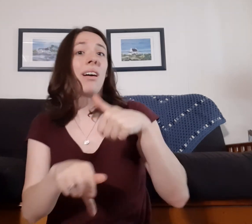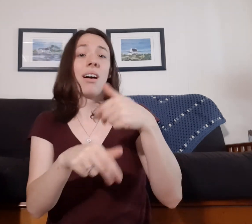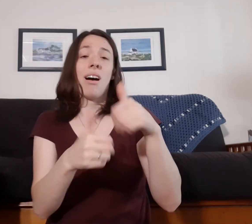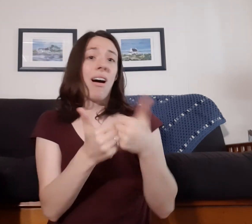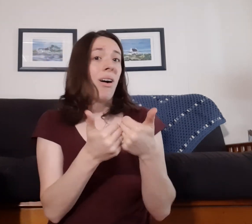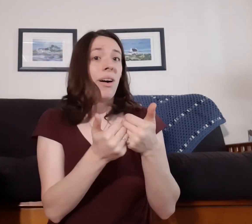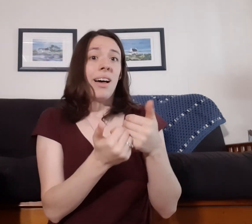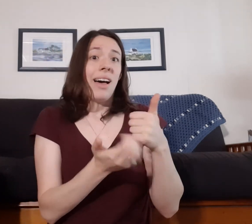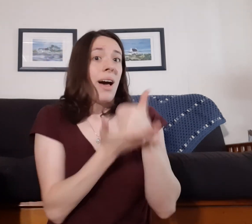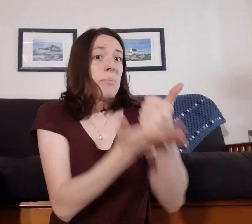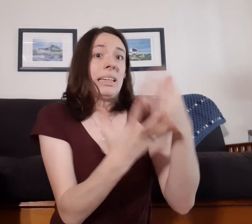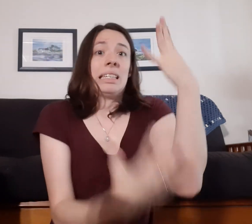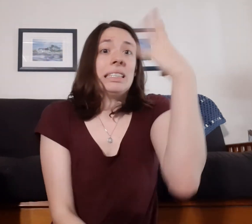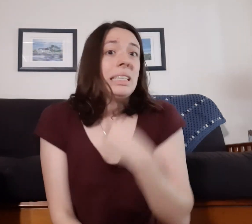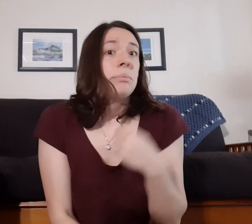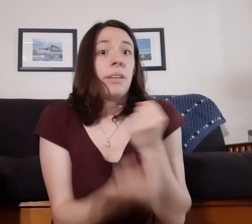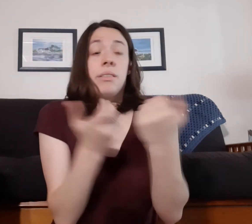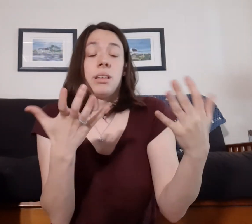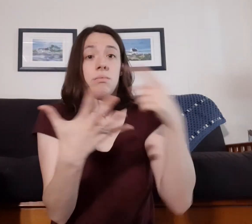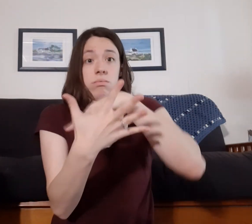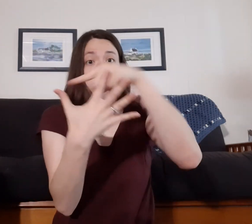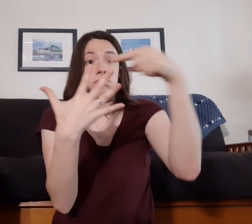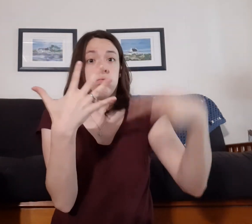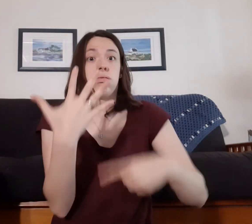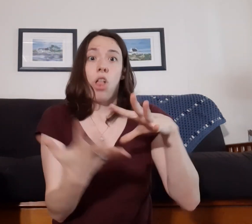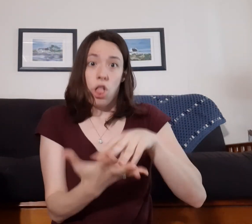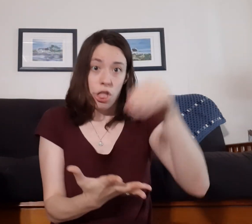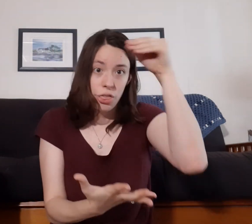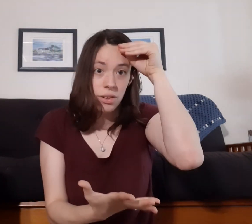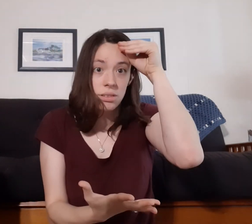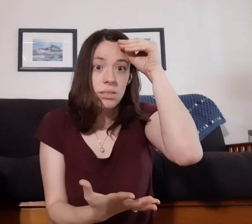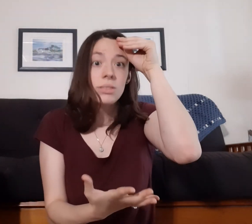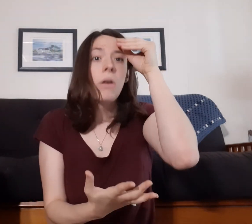How to help the baby sleep, etc. There were just SO many new things to learn.